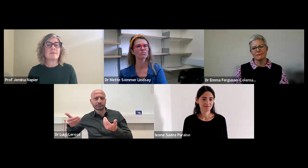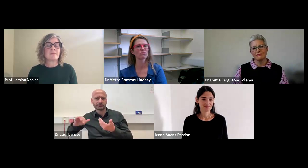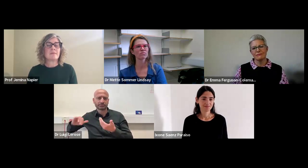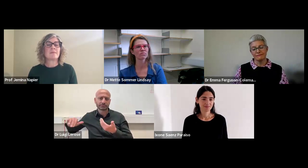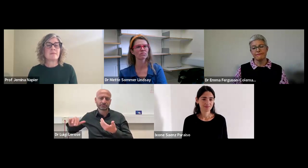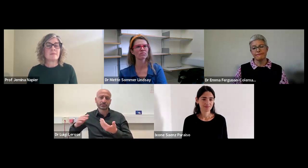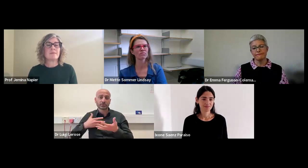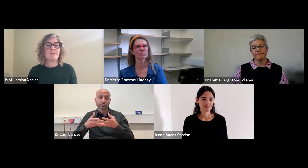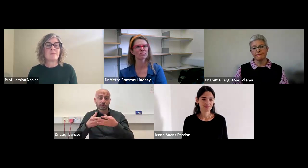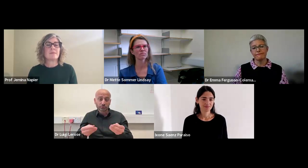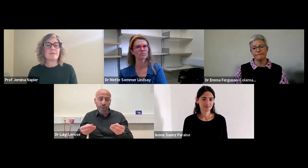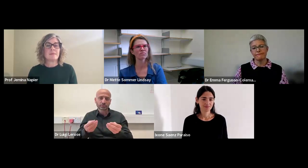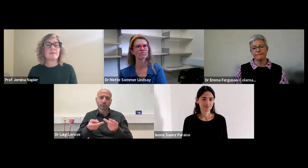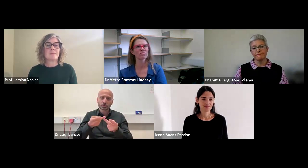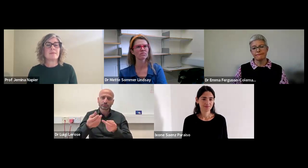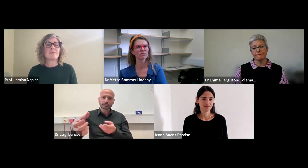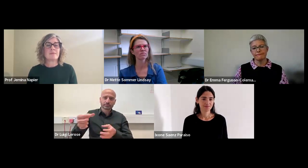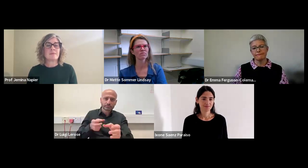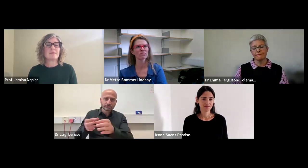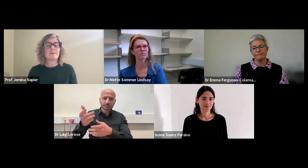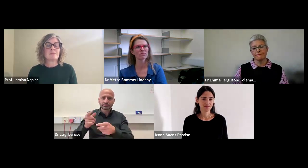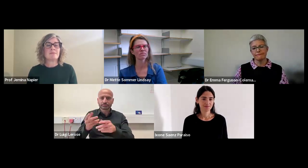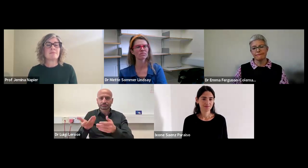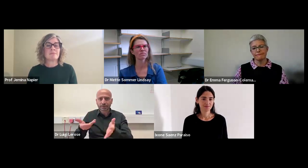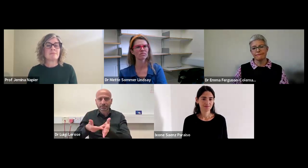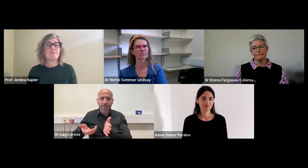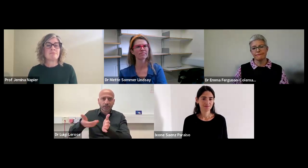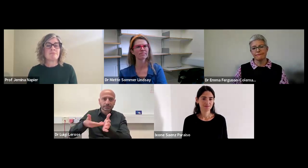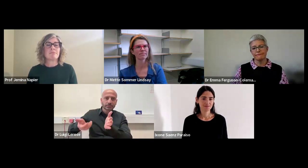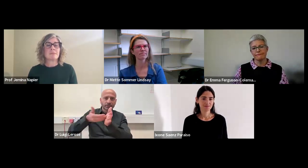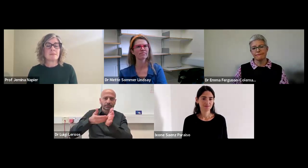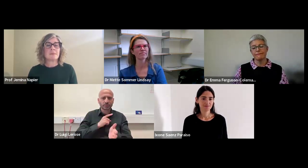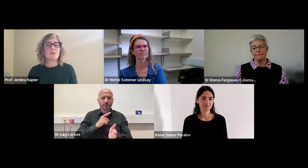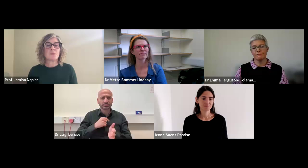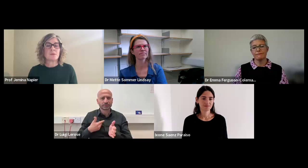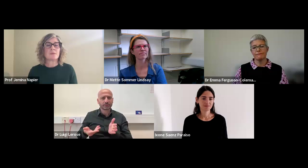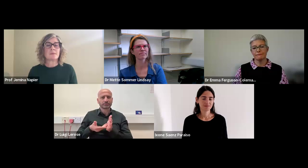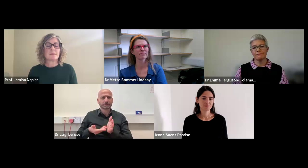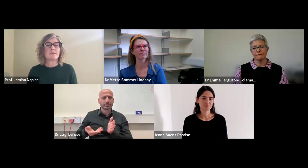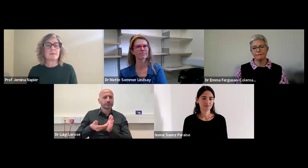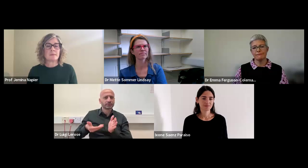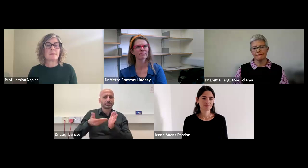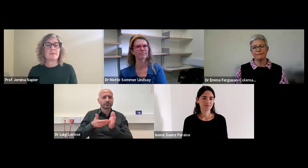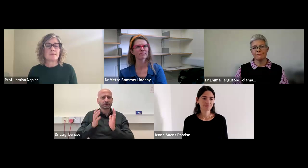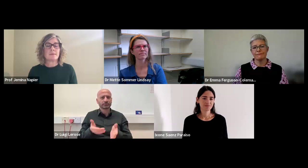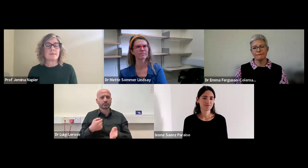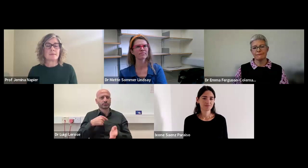more you exclude groups, the less efficient and the less societies work. We're the ones